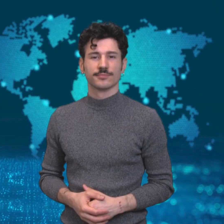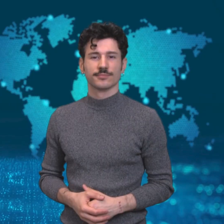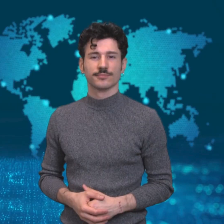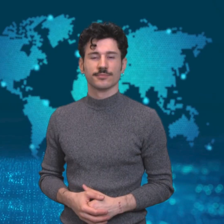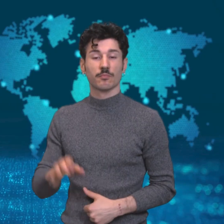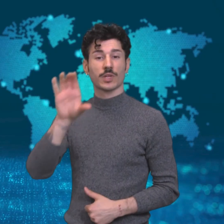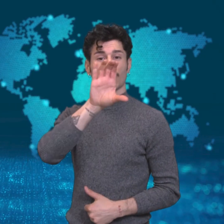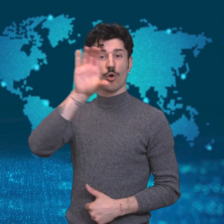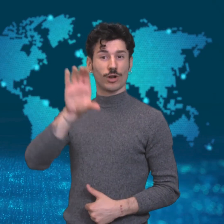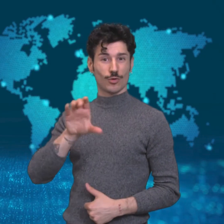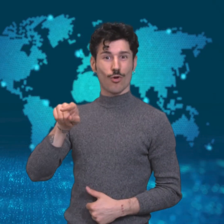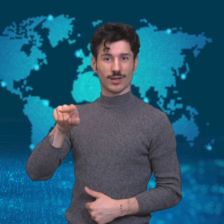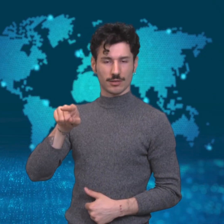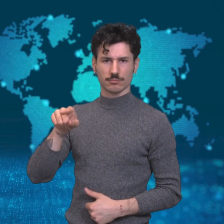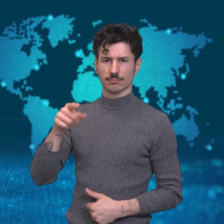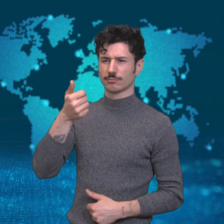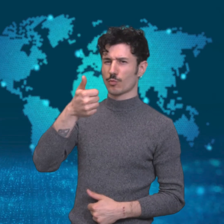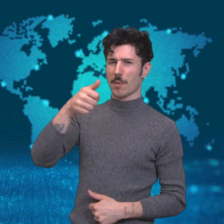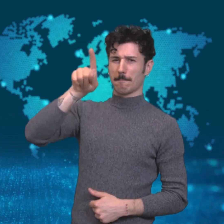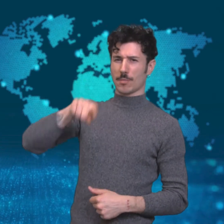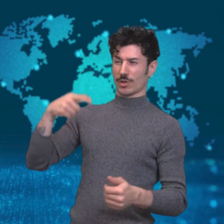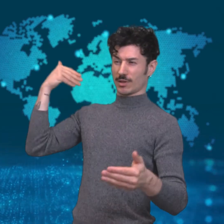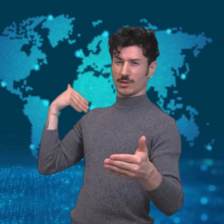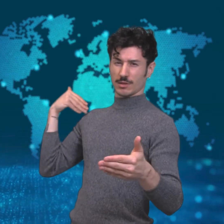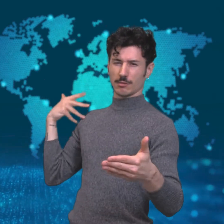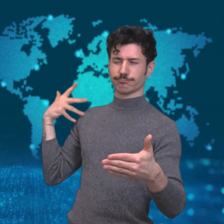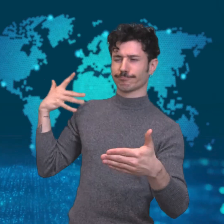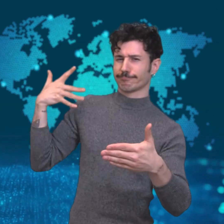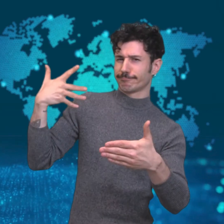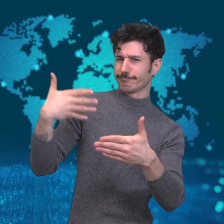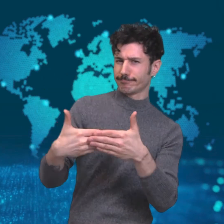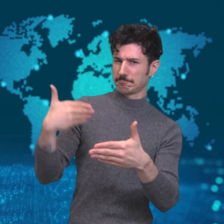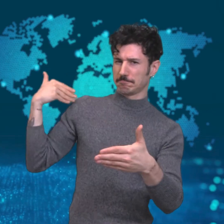[Alessio]: North Korea conducted missile tests